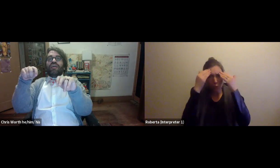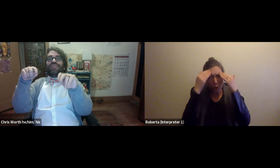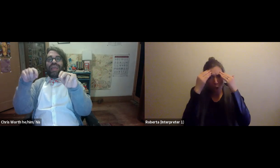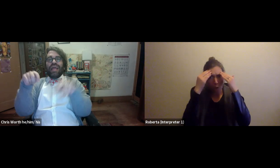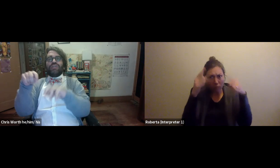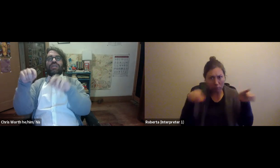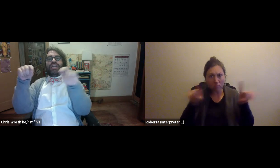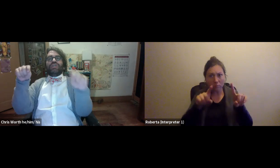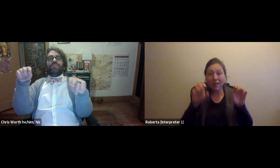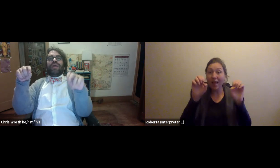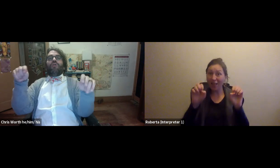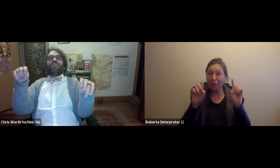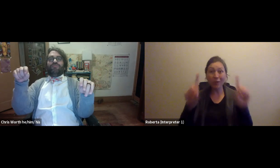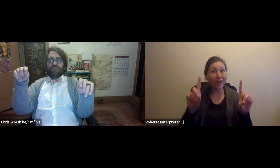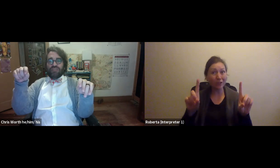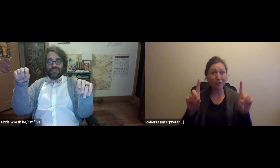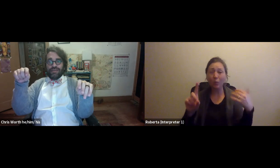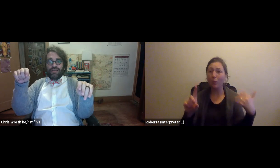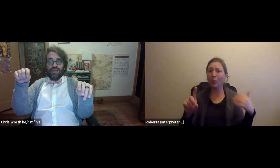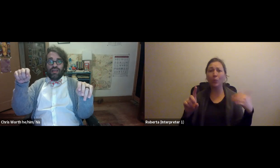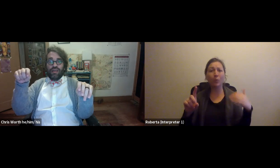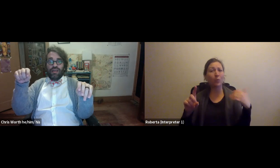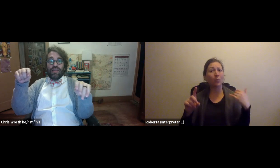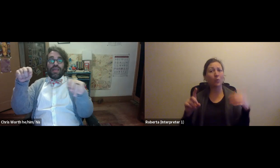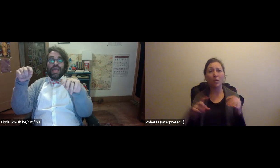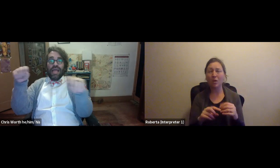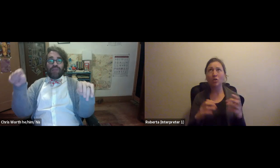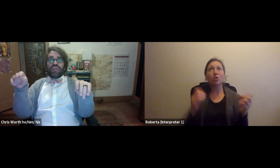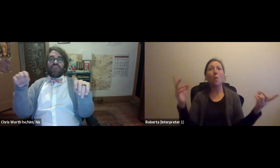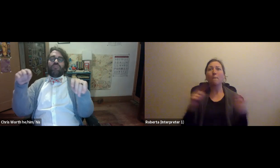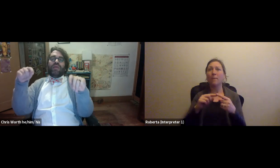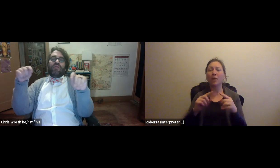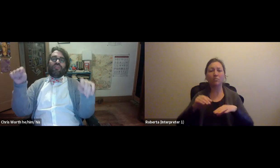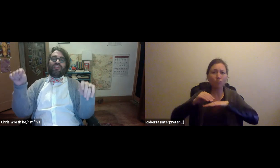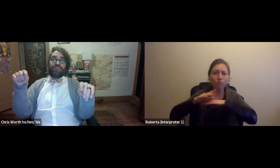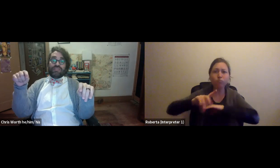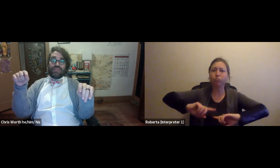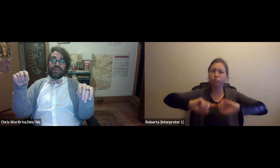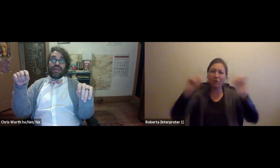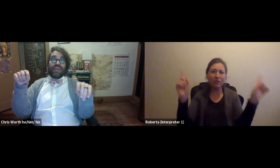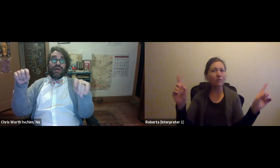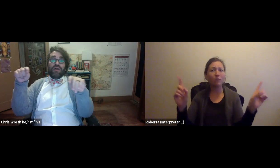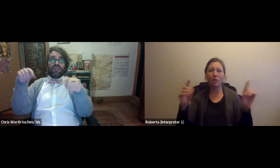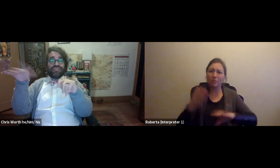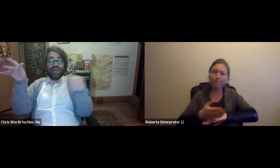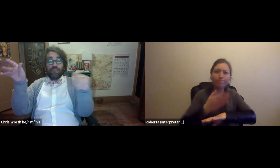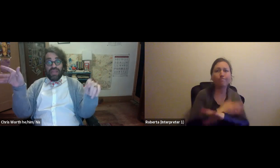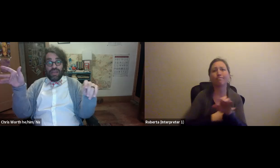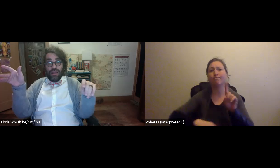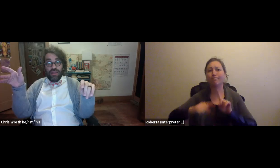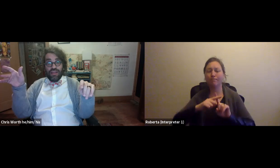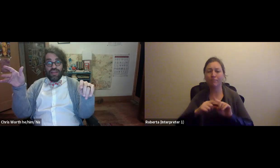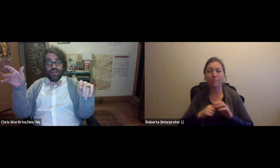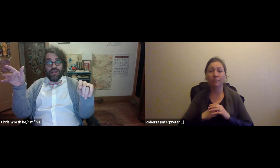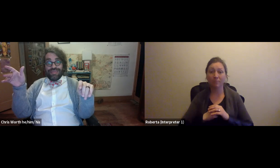that education made all the difference. Education made all the difference. Now does that mean that